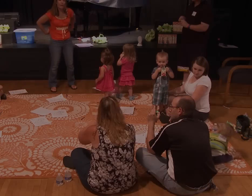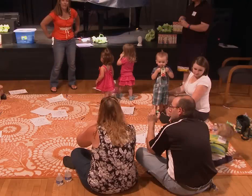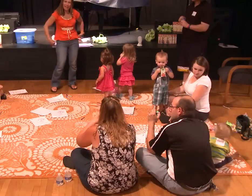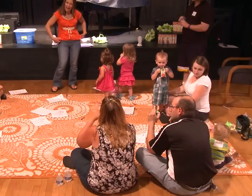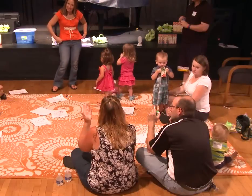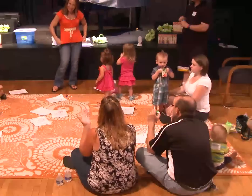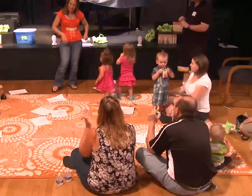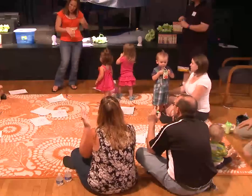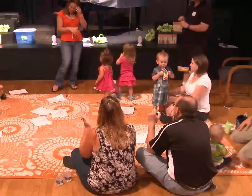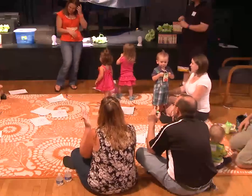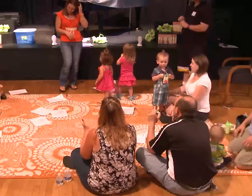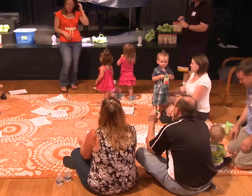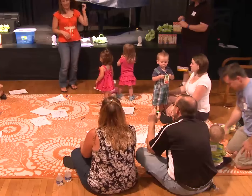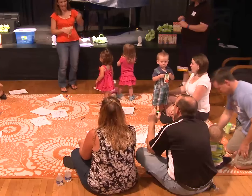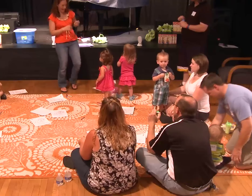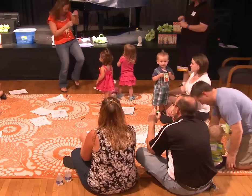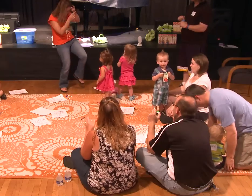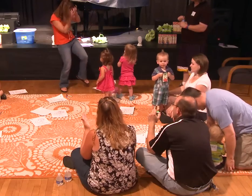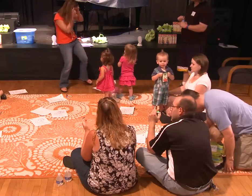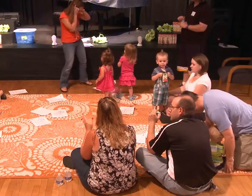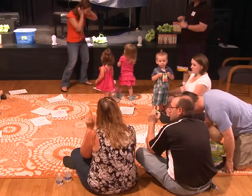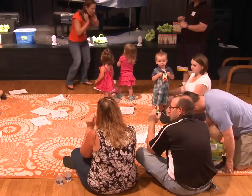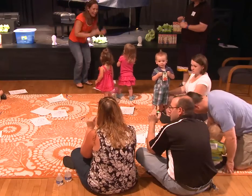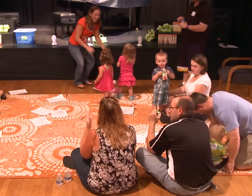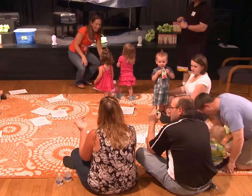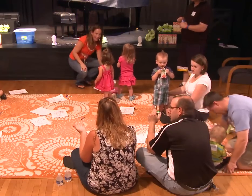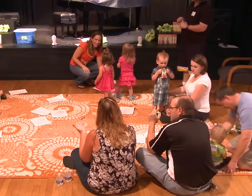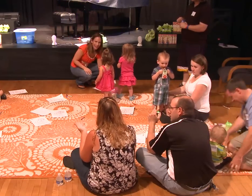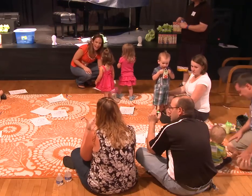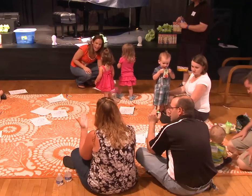Be nice. That's how we say it. Can't be mean, but or --